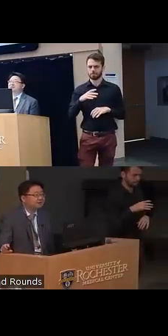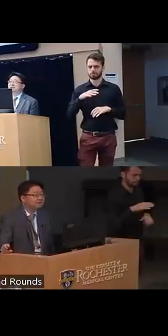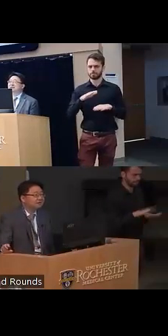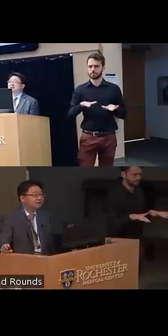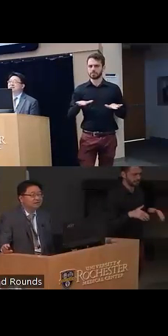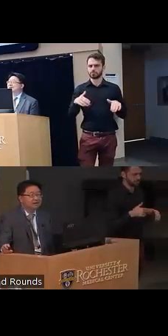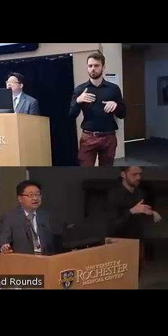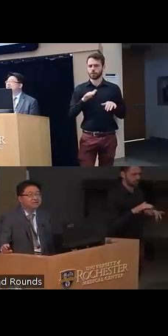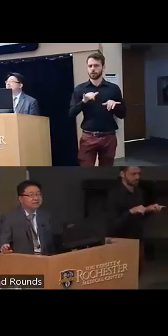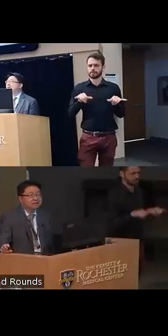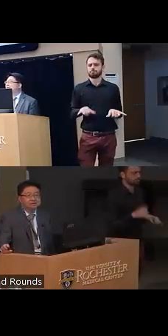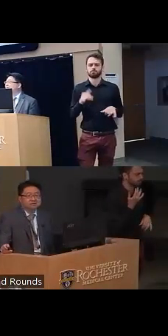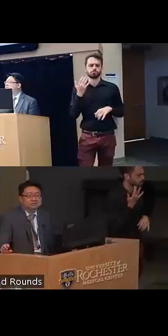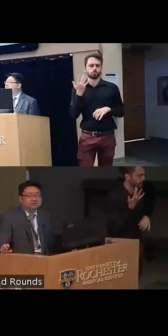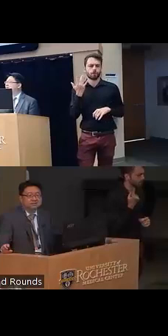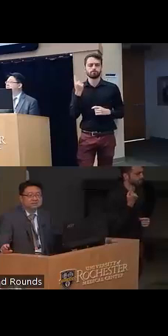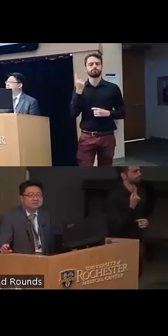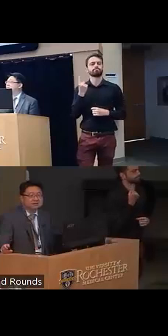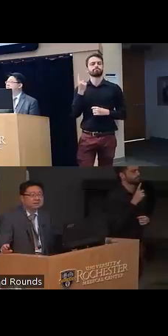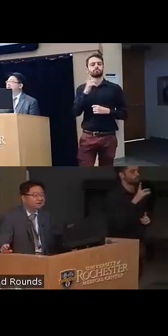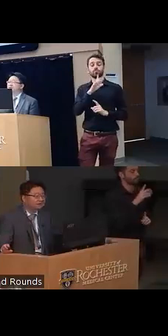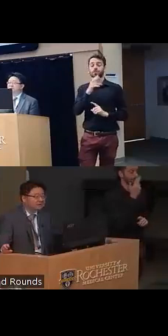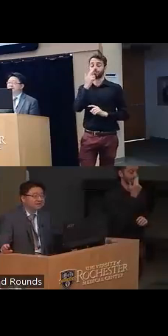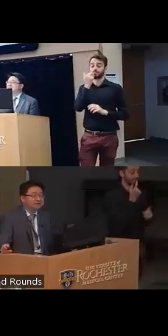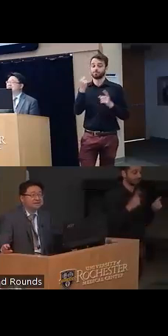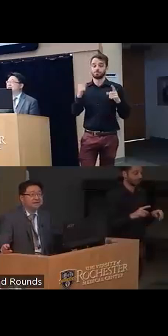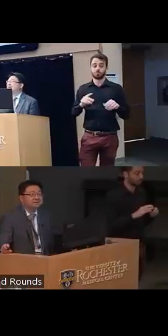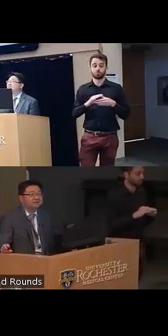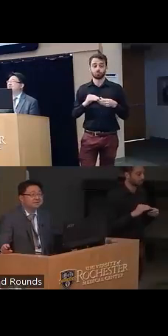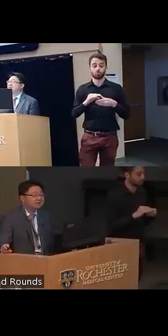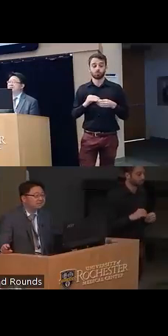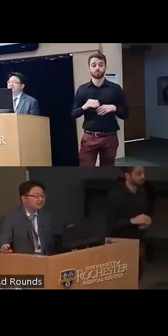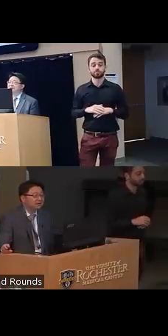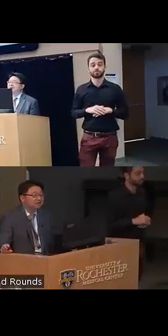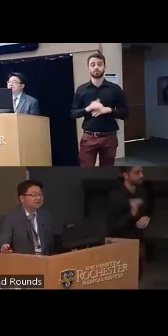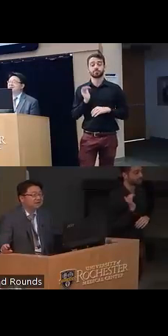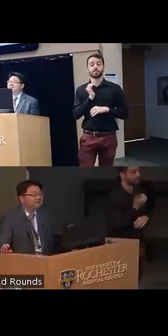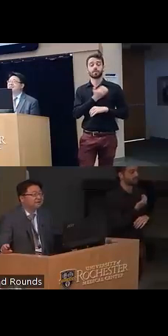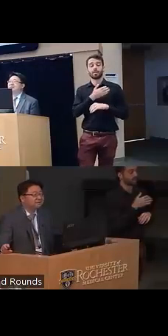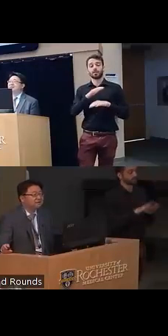a lot of credit goes into a Division of Child and Adolescent Psychiatry team that have done